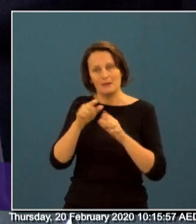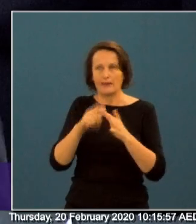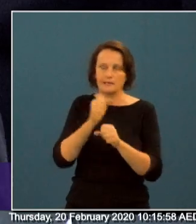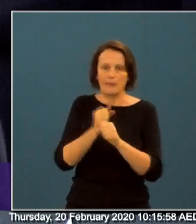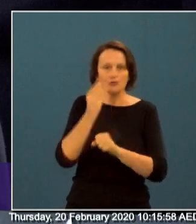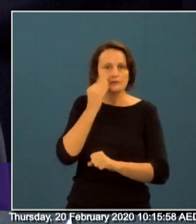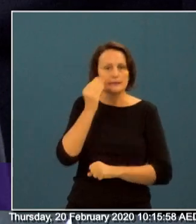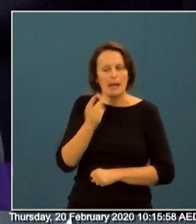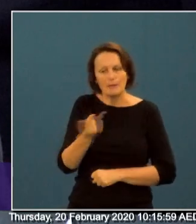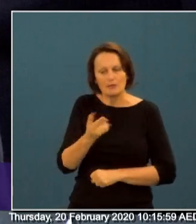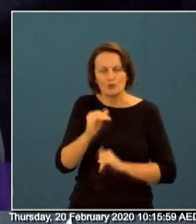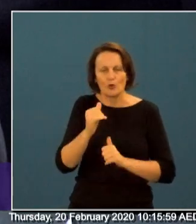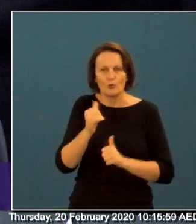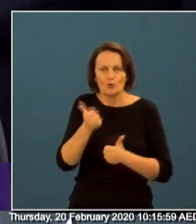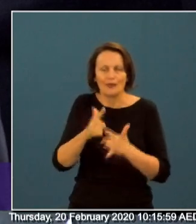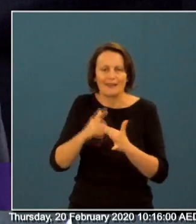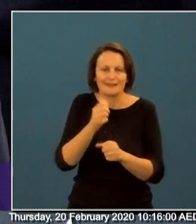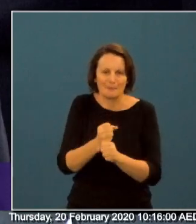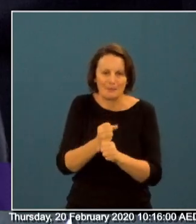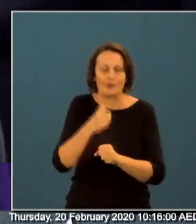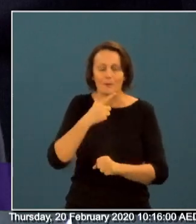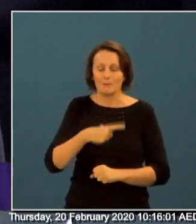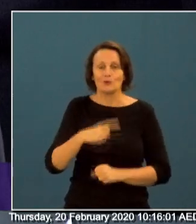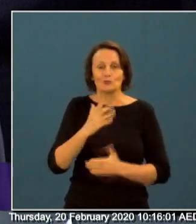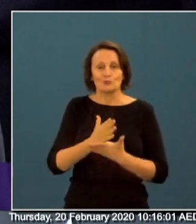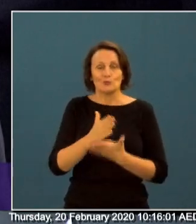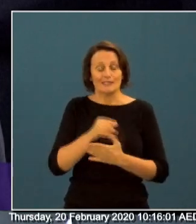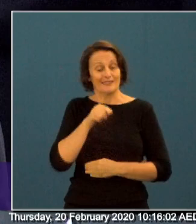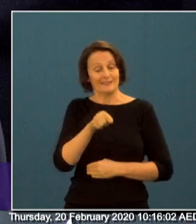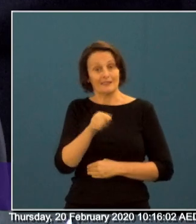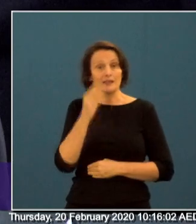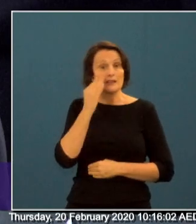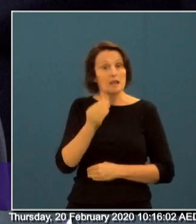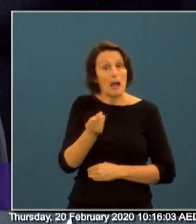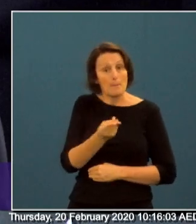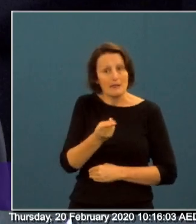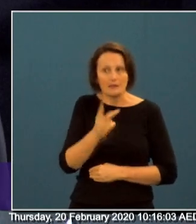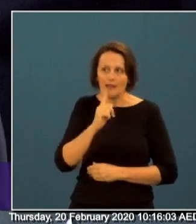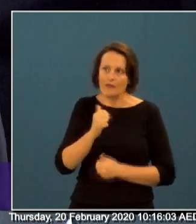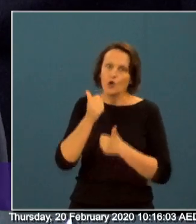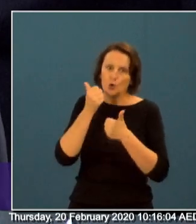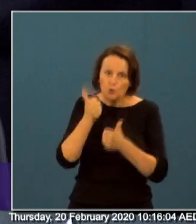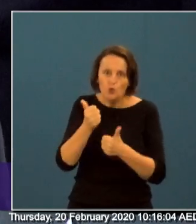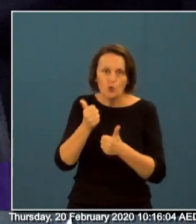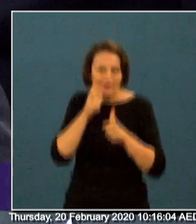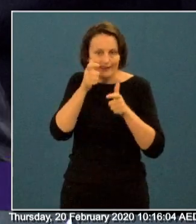because diabetes is one of the conditions where there's, really, very good integrated care these days.